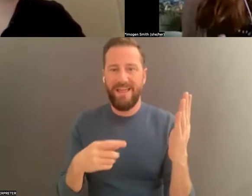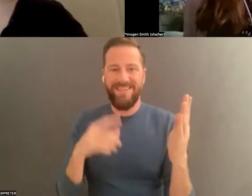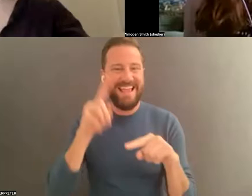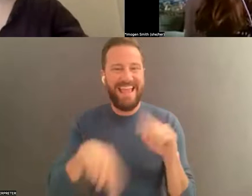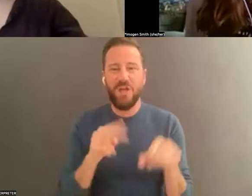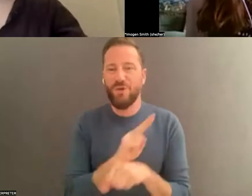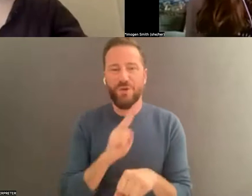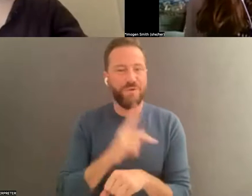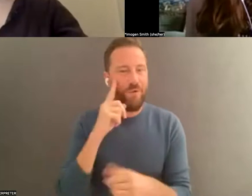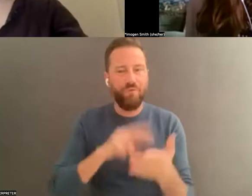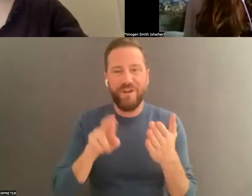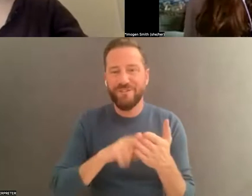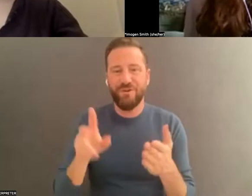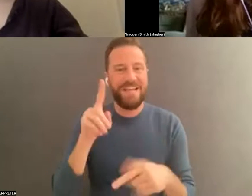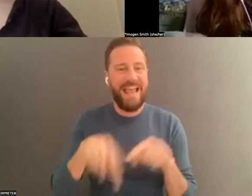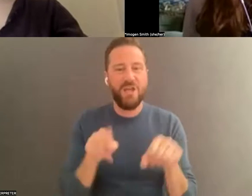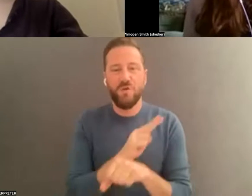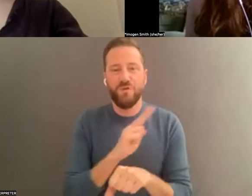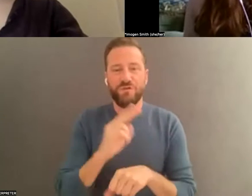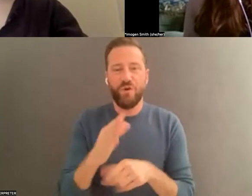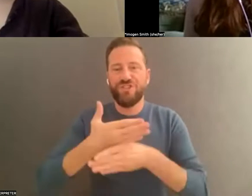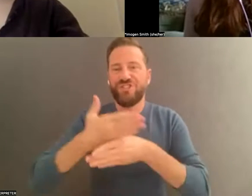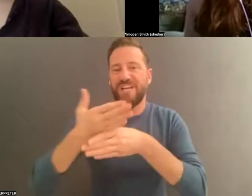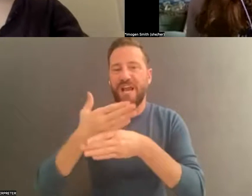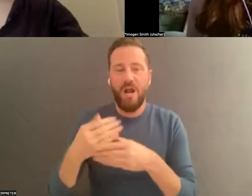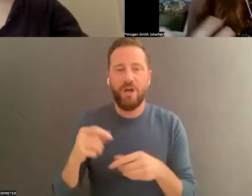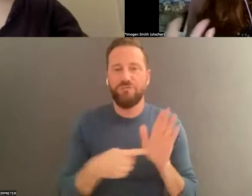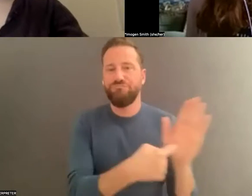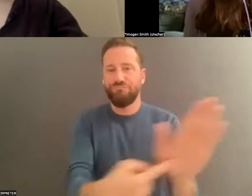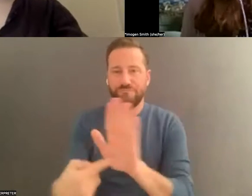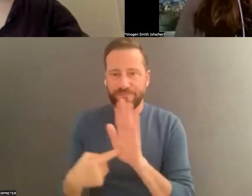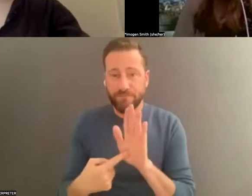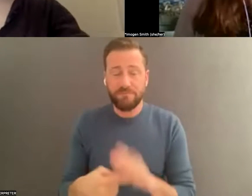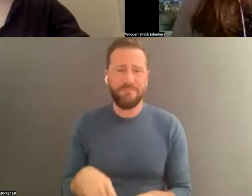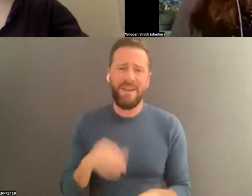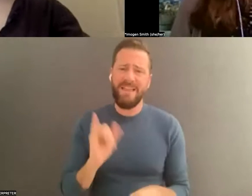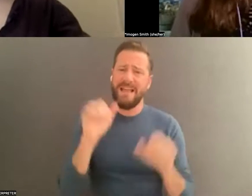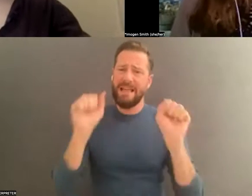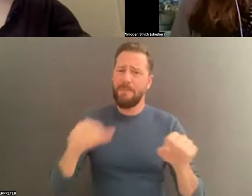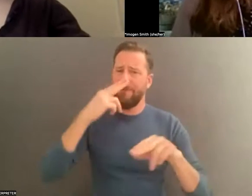be a really fun activity, if you can gather some colleagues together who were involved in the work at the time, spend some